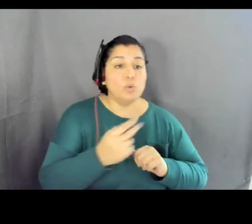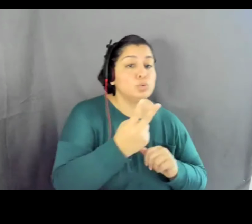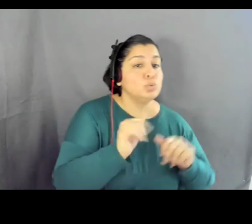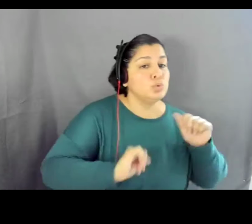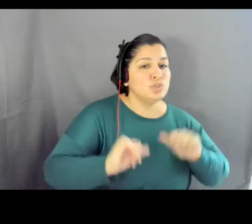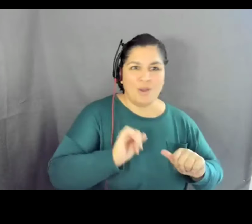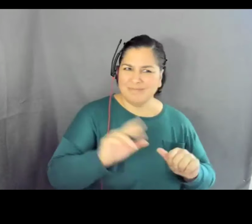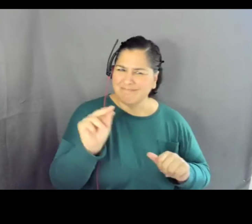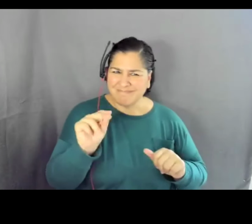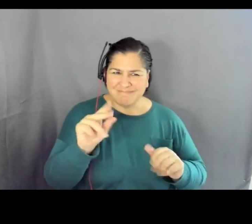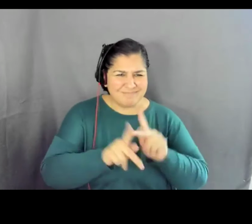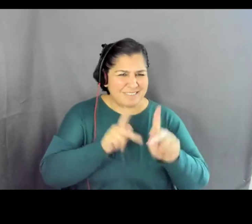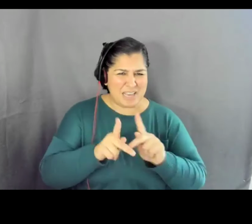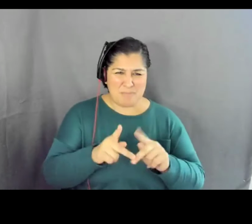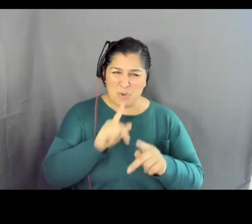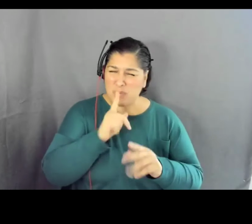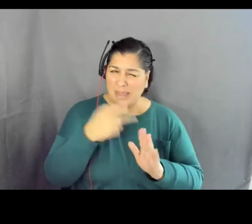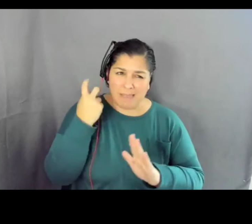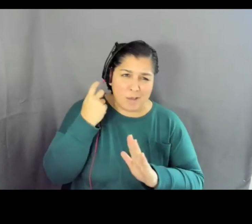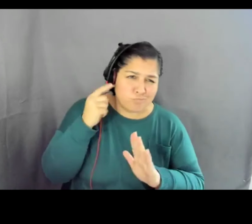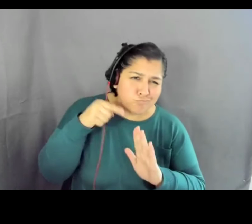So we created this very sort of deeply engaged,